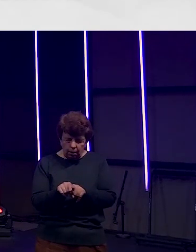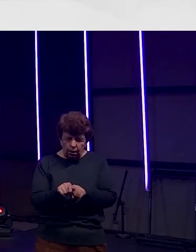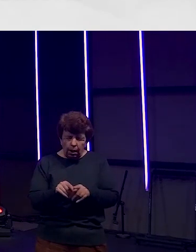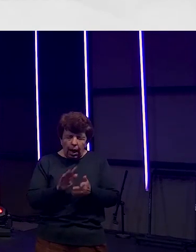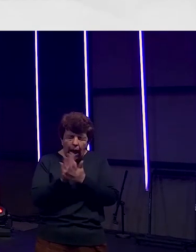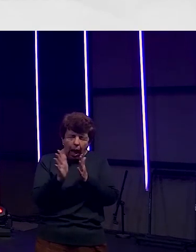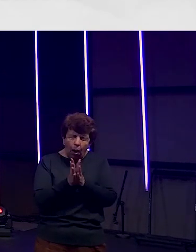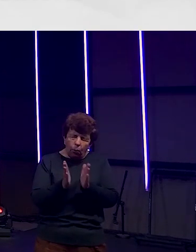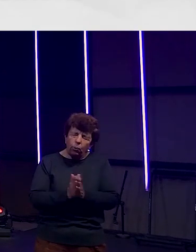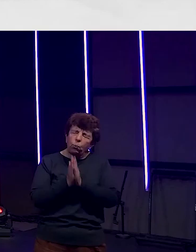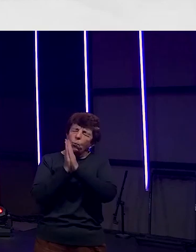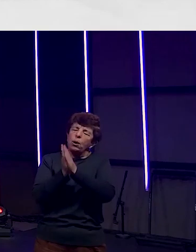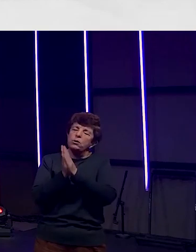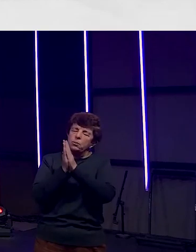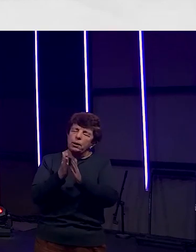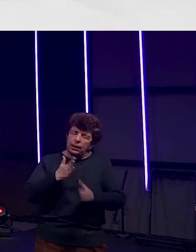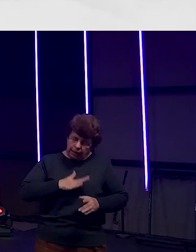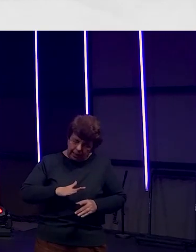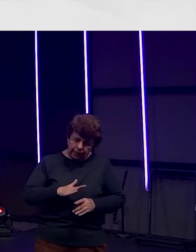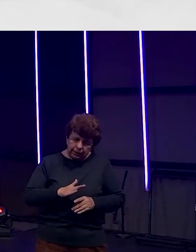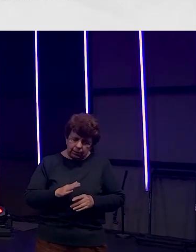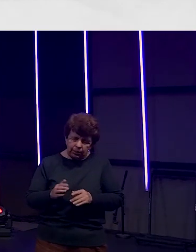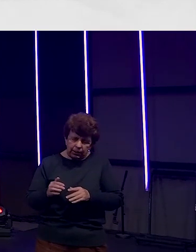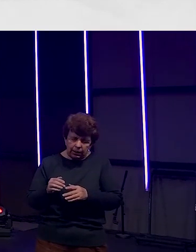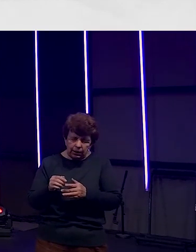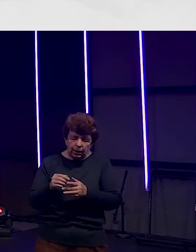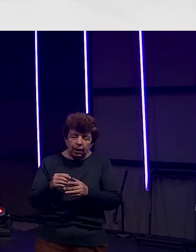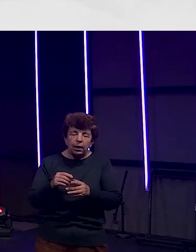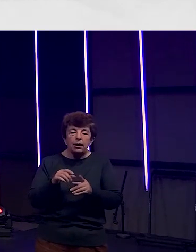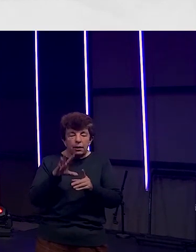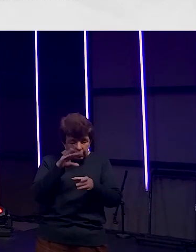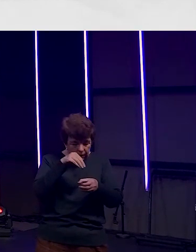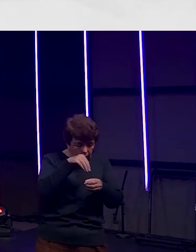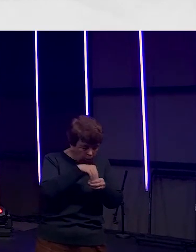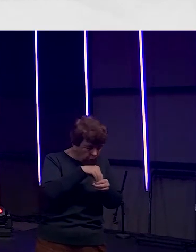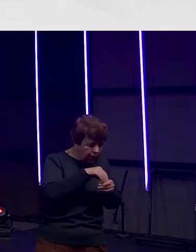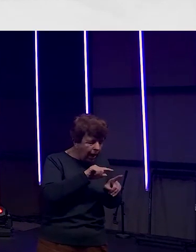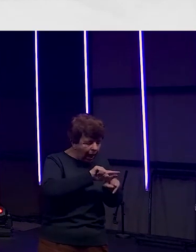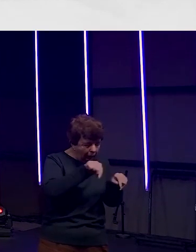we worship needs to be subject to our culture and to generational change all